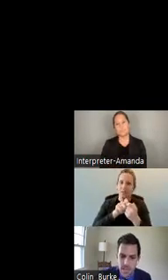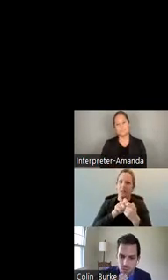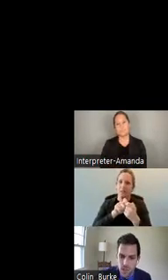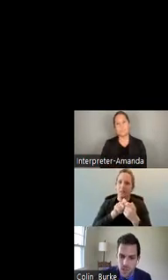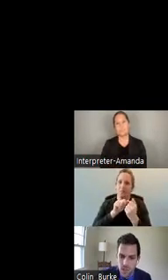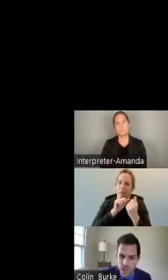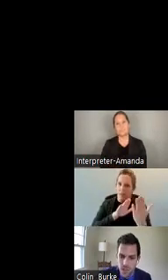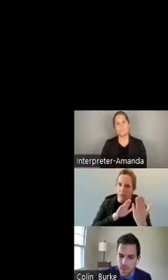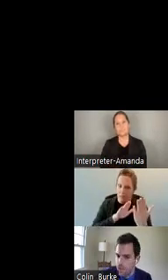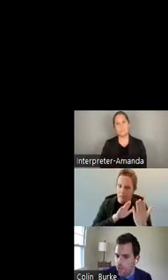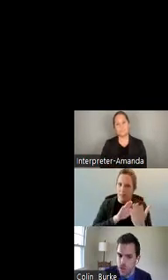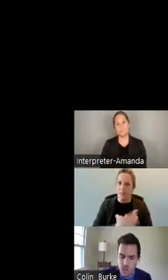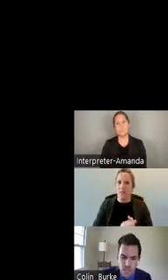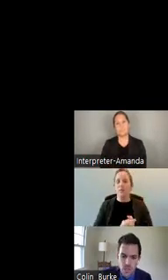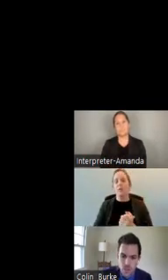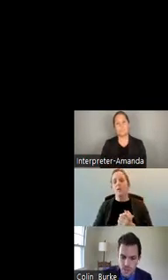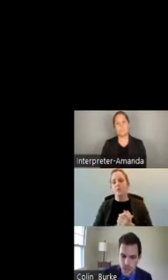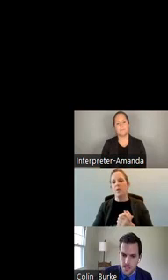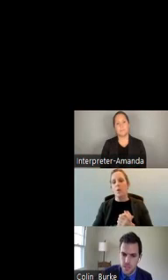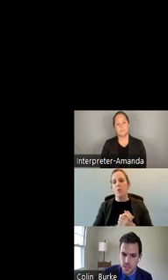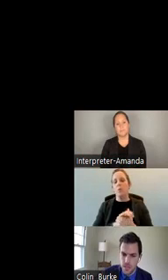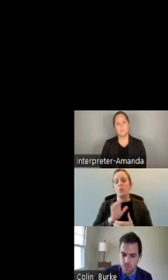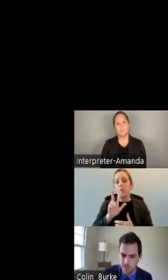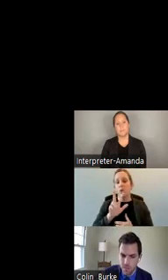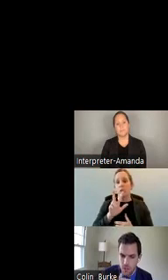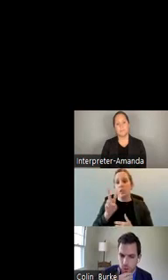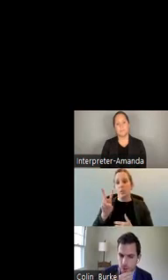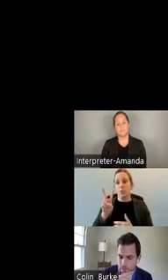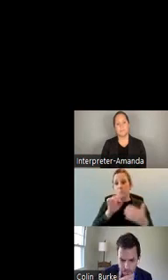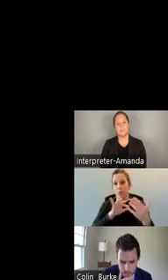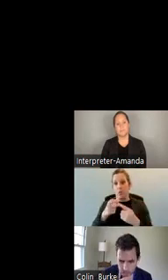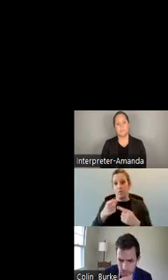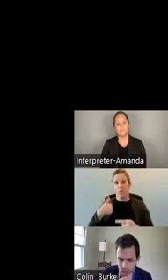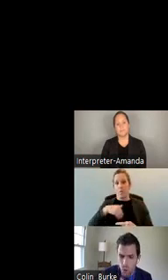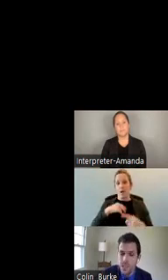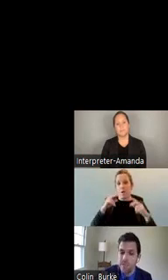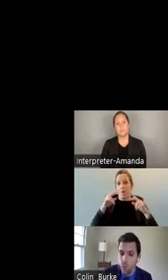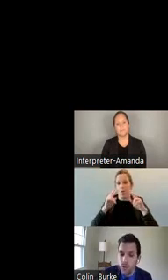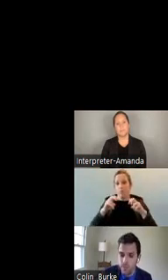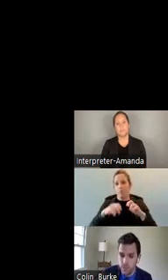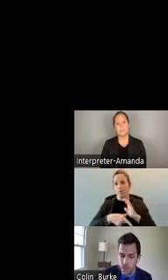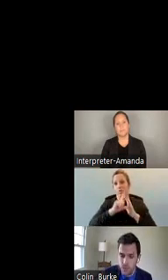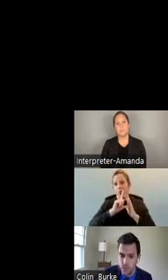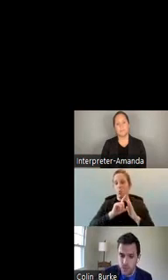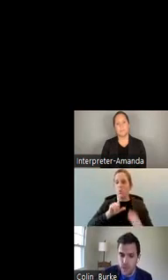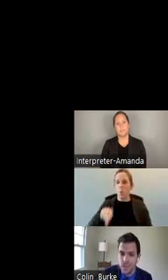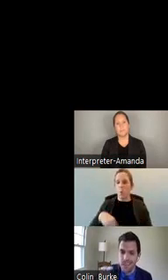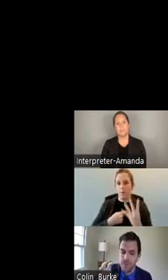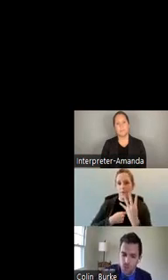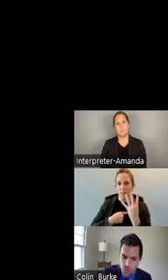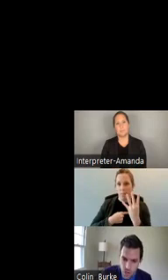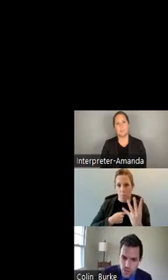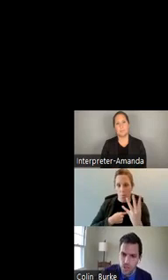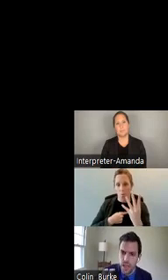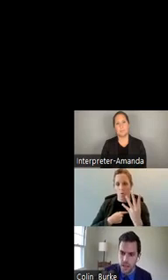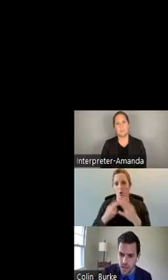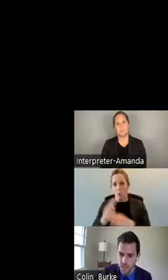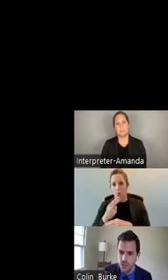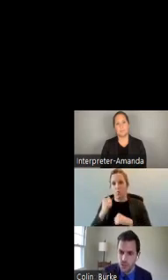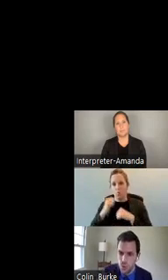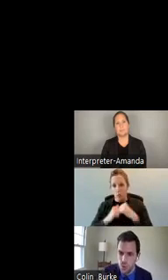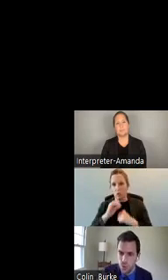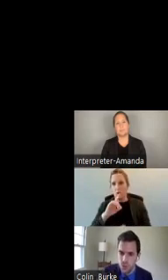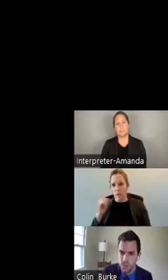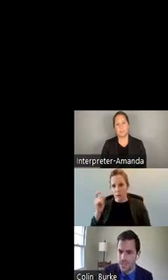up finding was of the 32 studies in this review only four of them used structure diagnostic tools